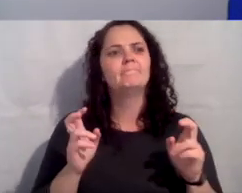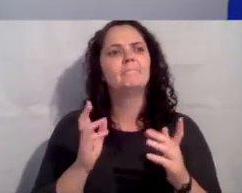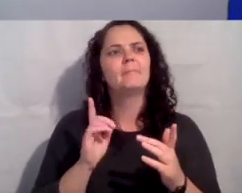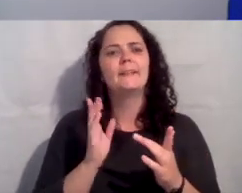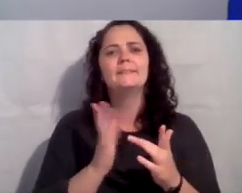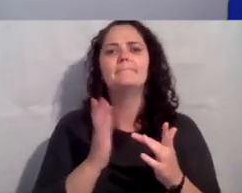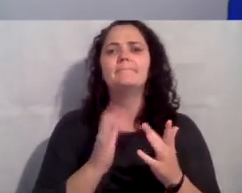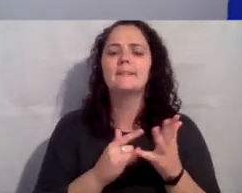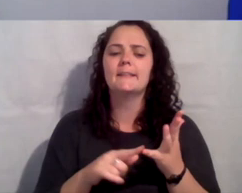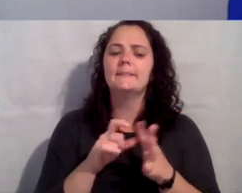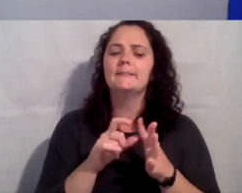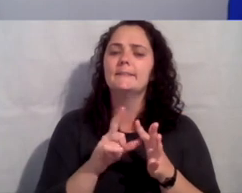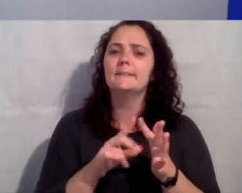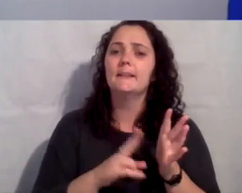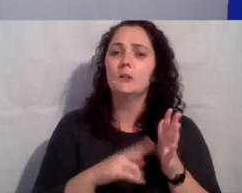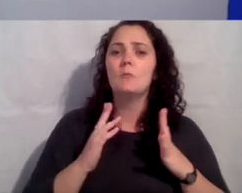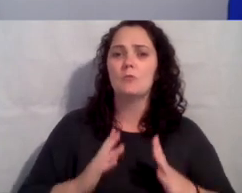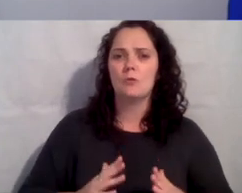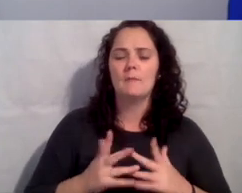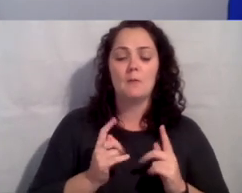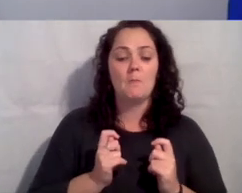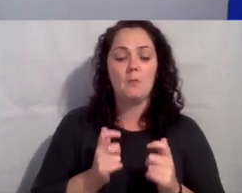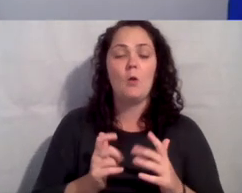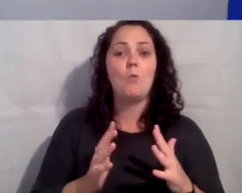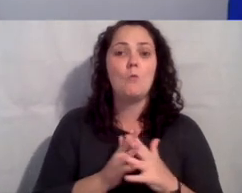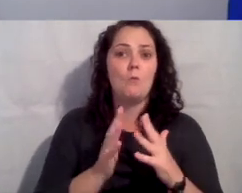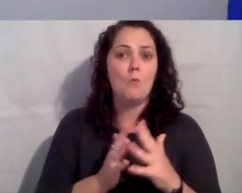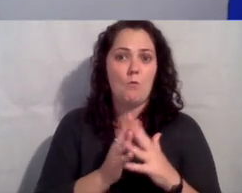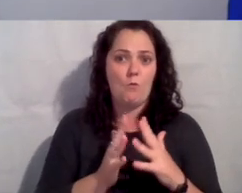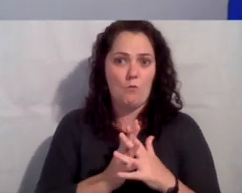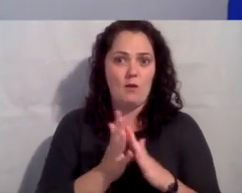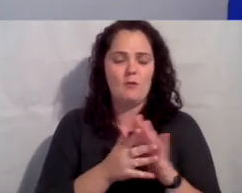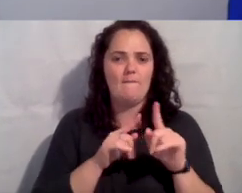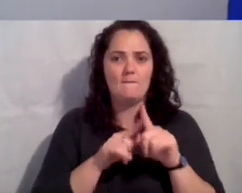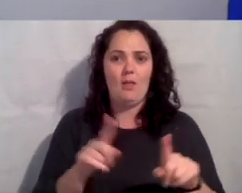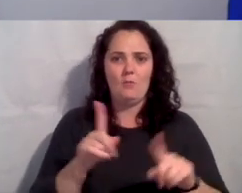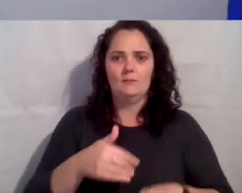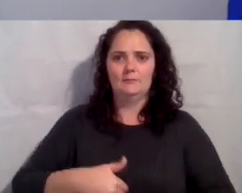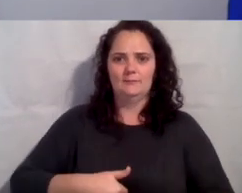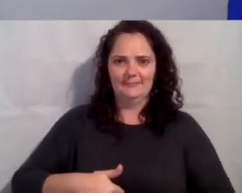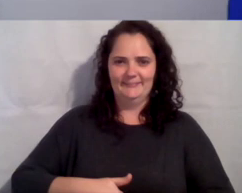elevation, if you will, of intuition and responsive drawing,